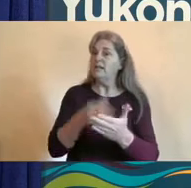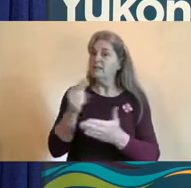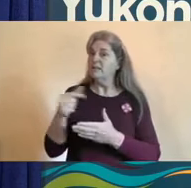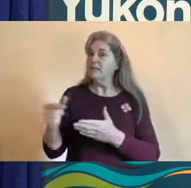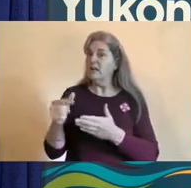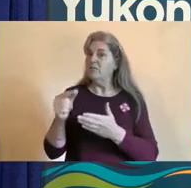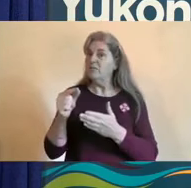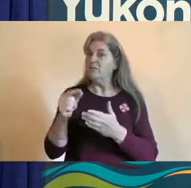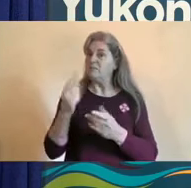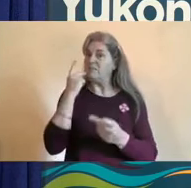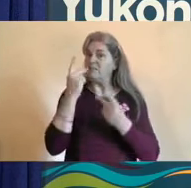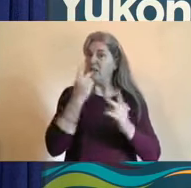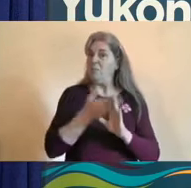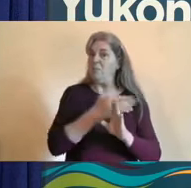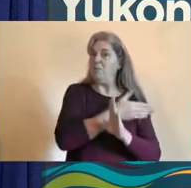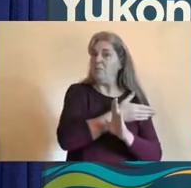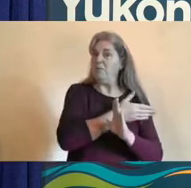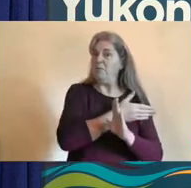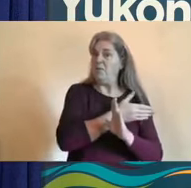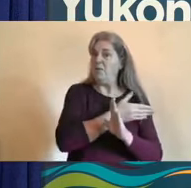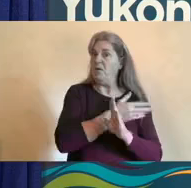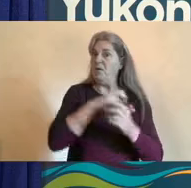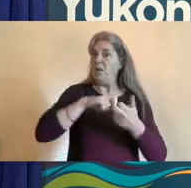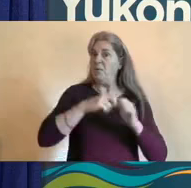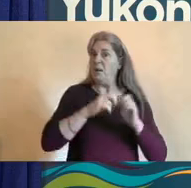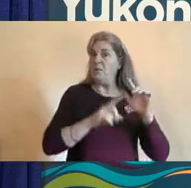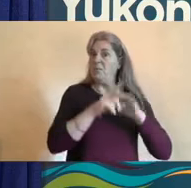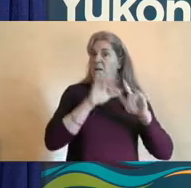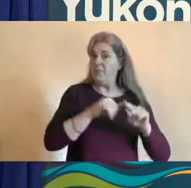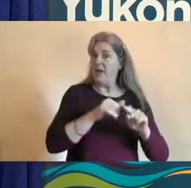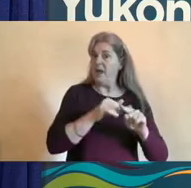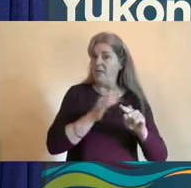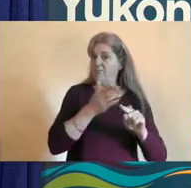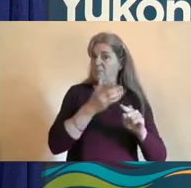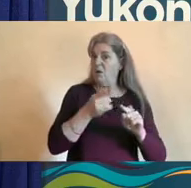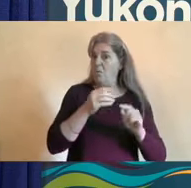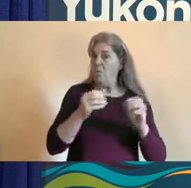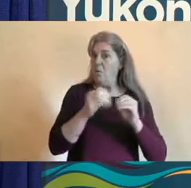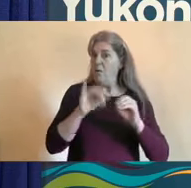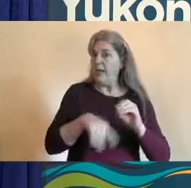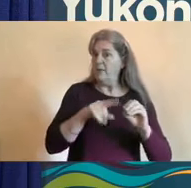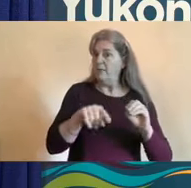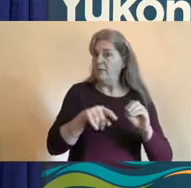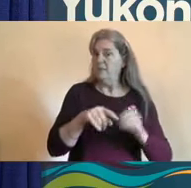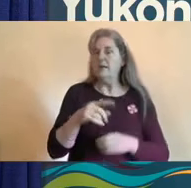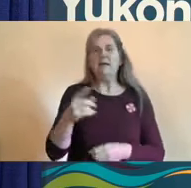on, that has risen with this issue to this level? Thank you for this question.